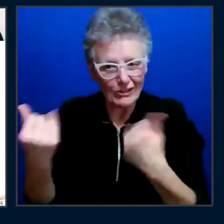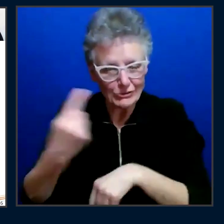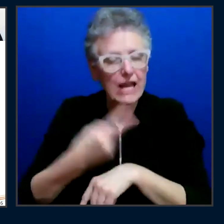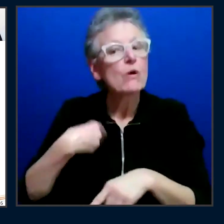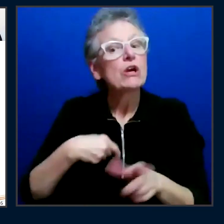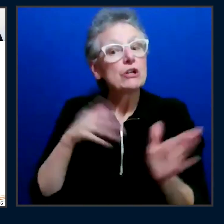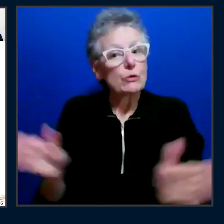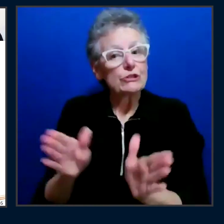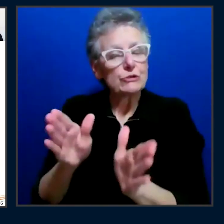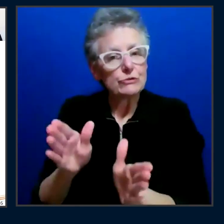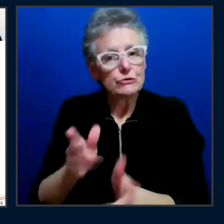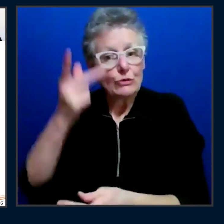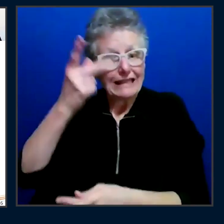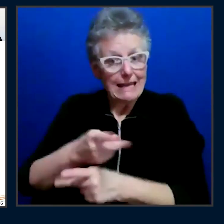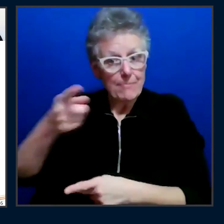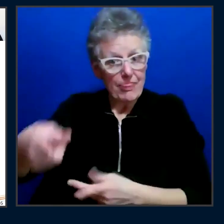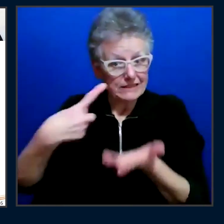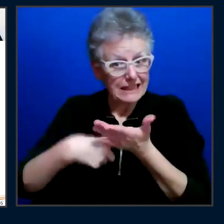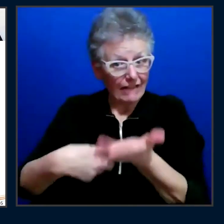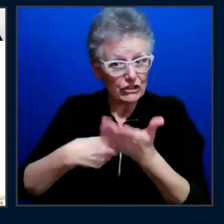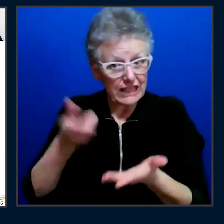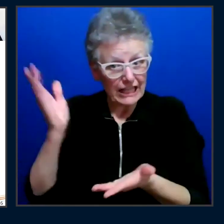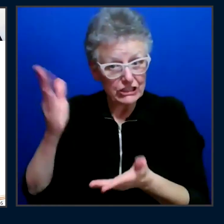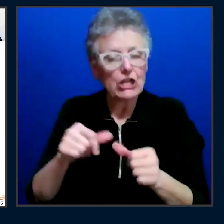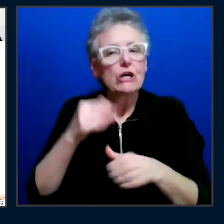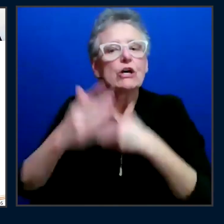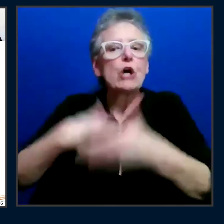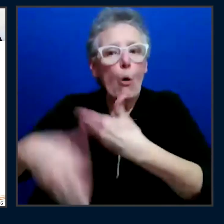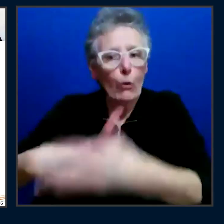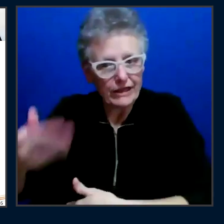hour long talk today. And we do encourage you to kind of keep this conversation going